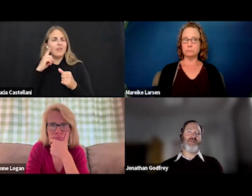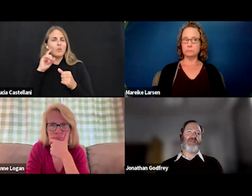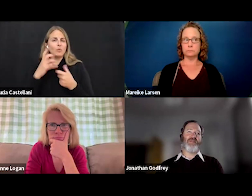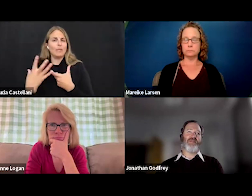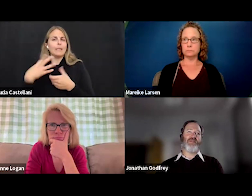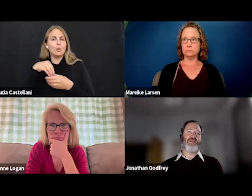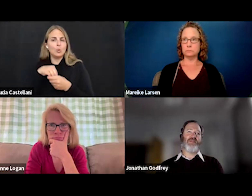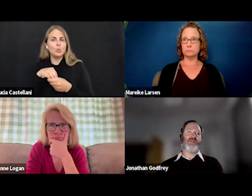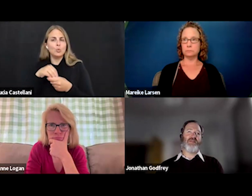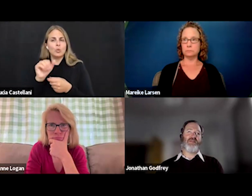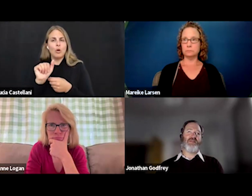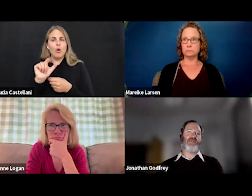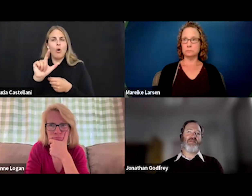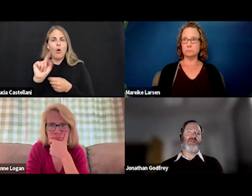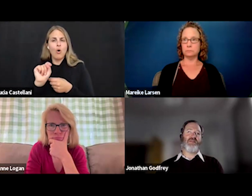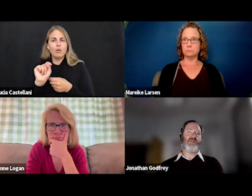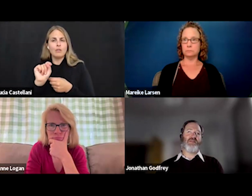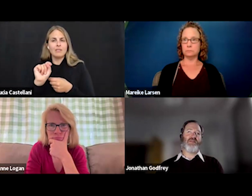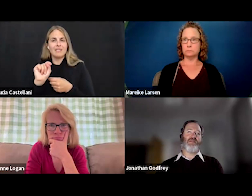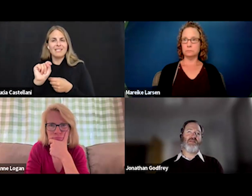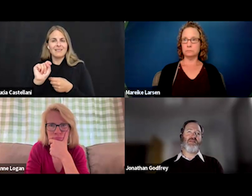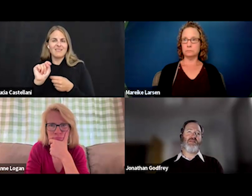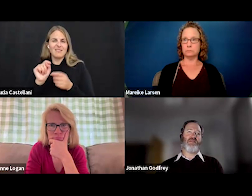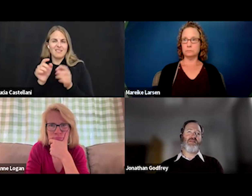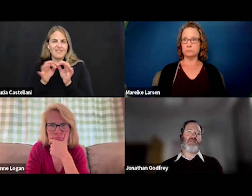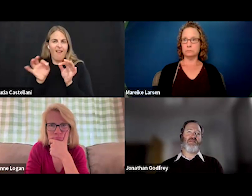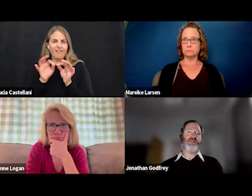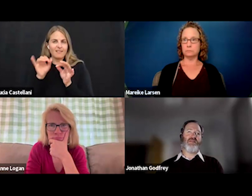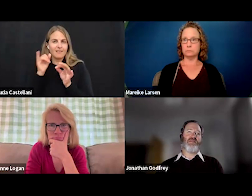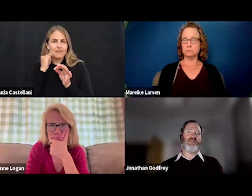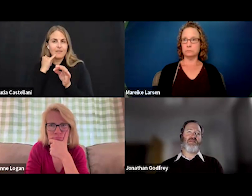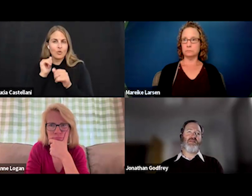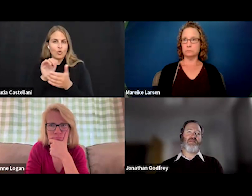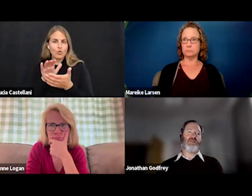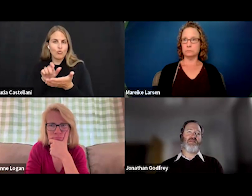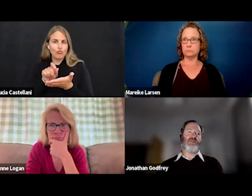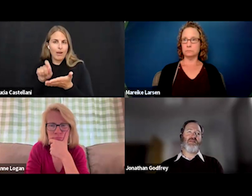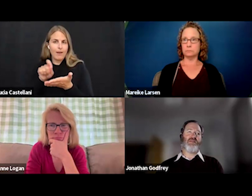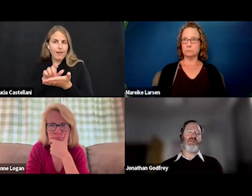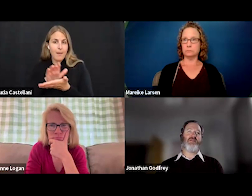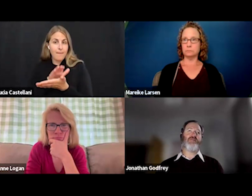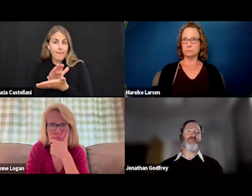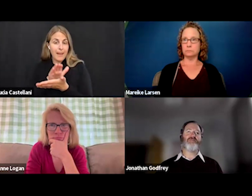Alt text if you're writing your paper in [? Latec ?] or Word would be helpful.